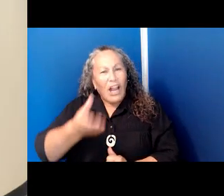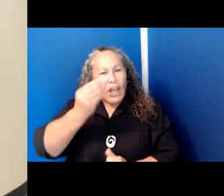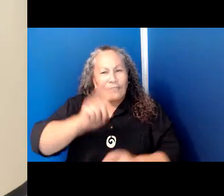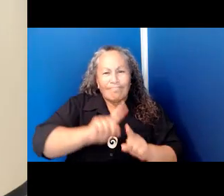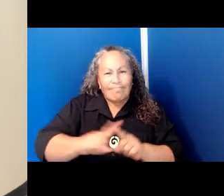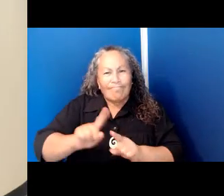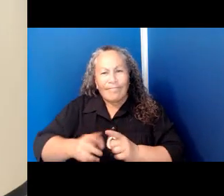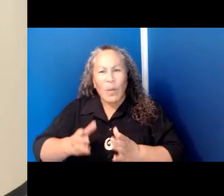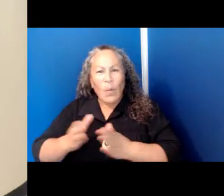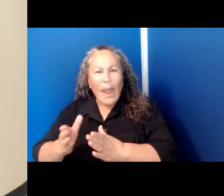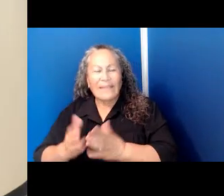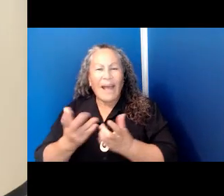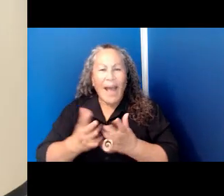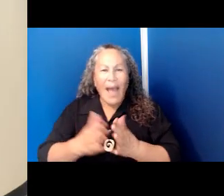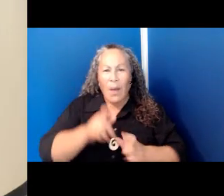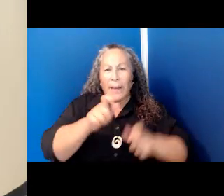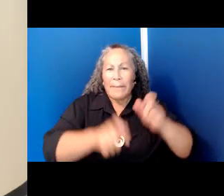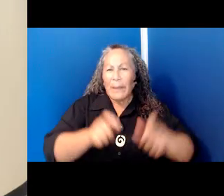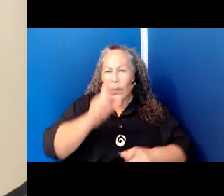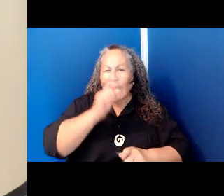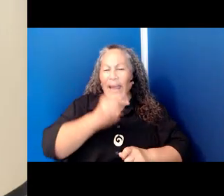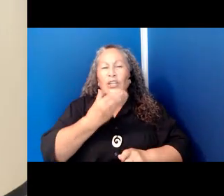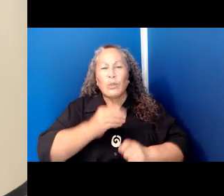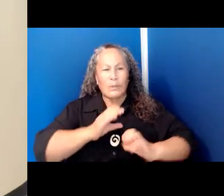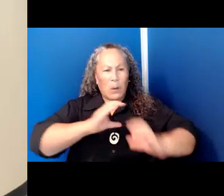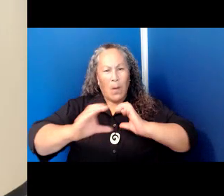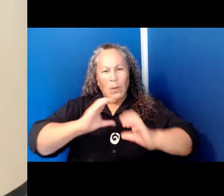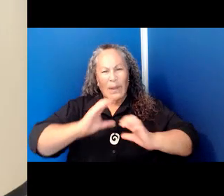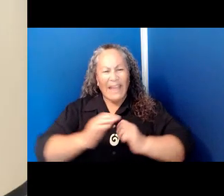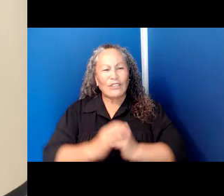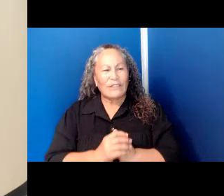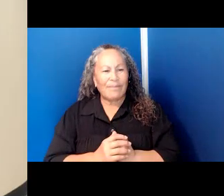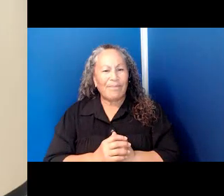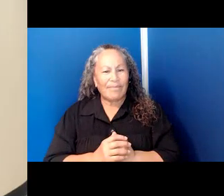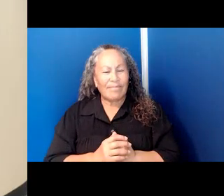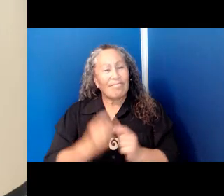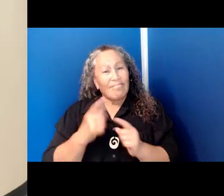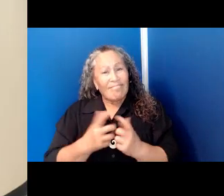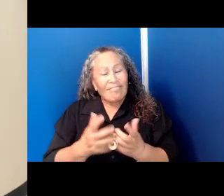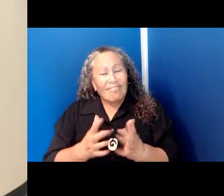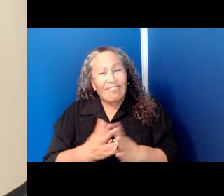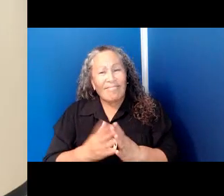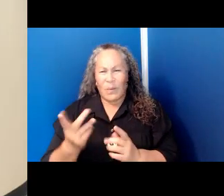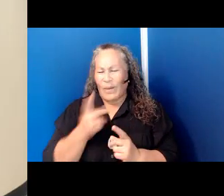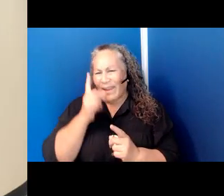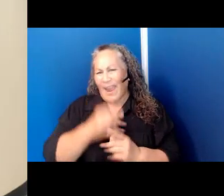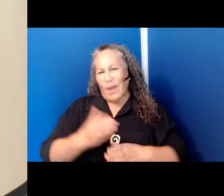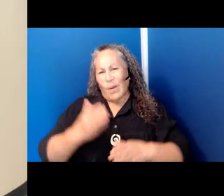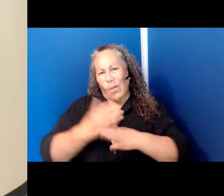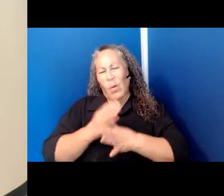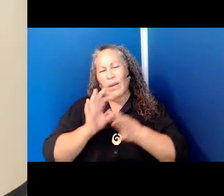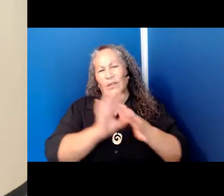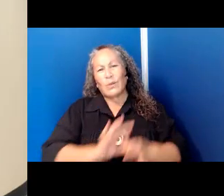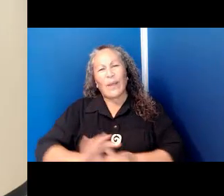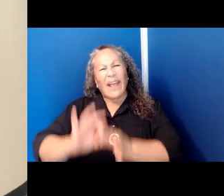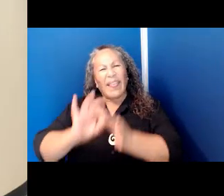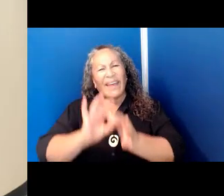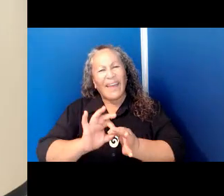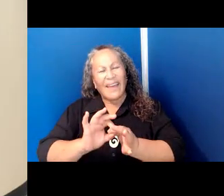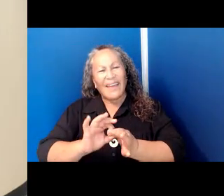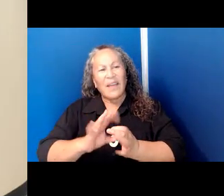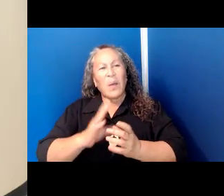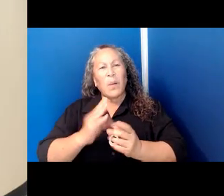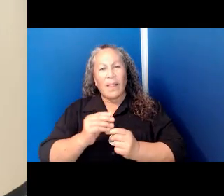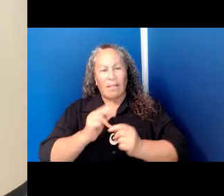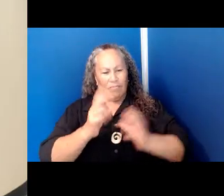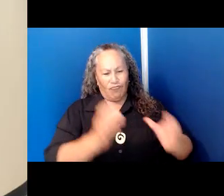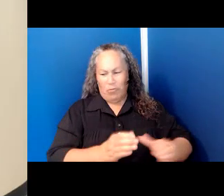use their communication, and how we can work together with both parties – People getting